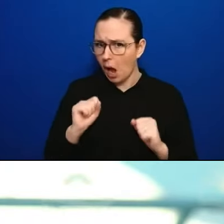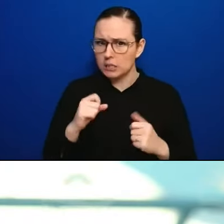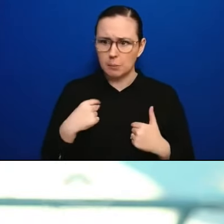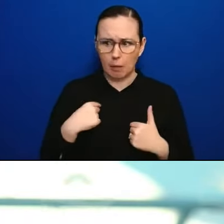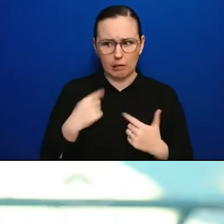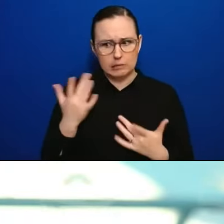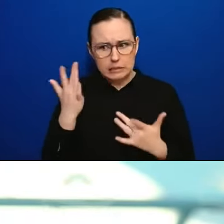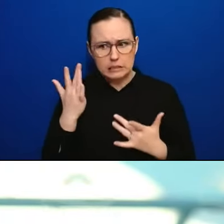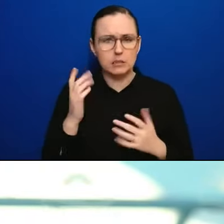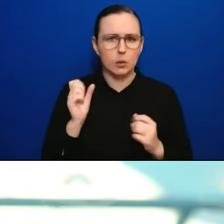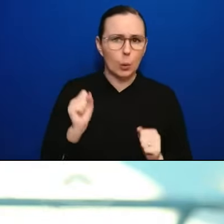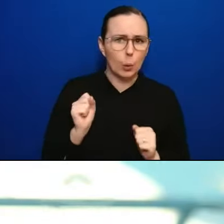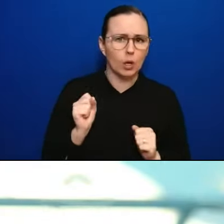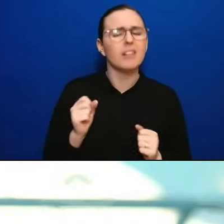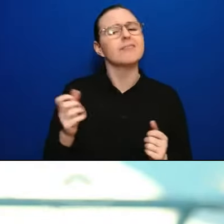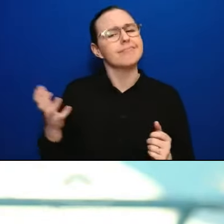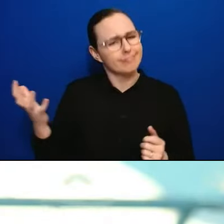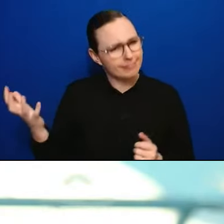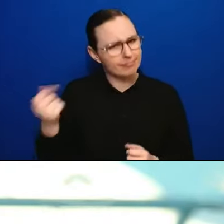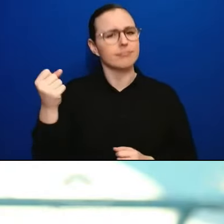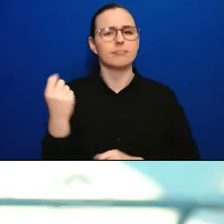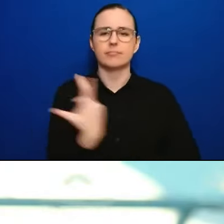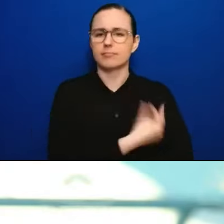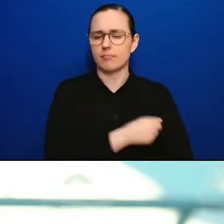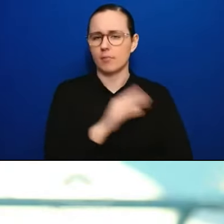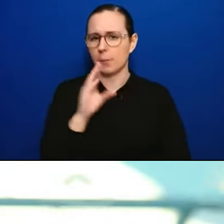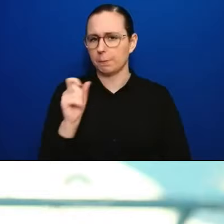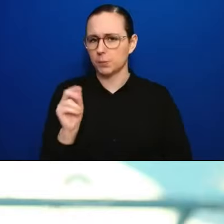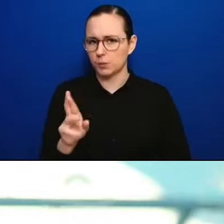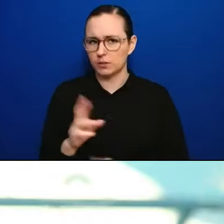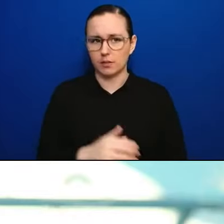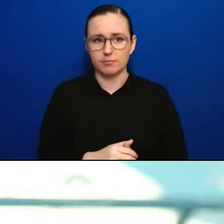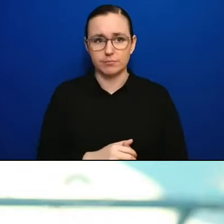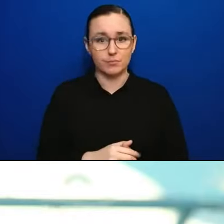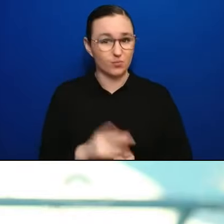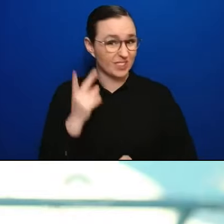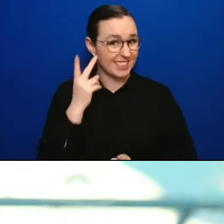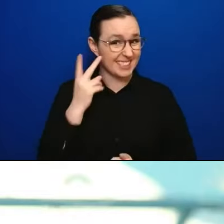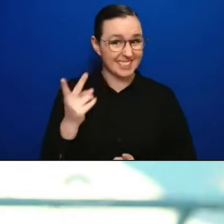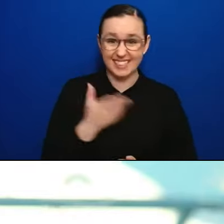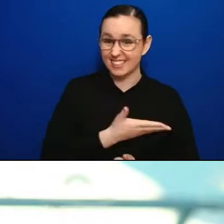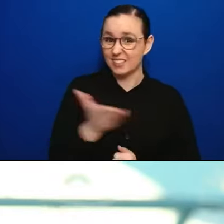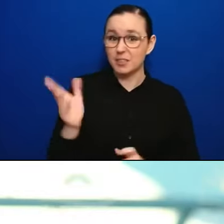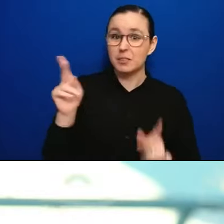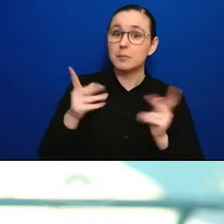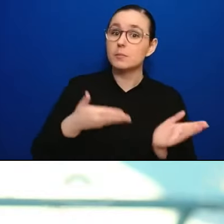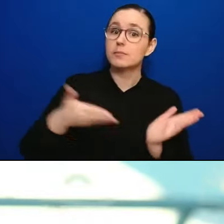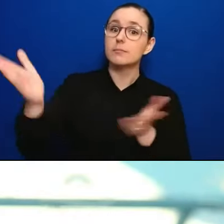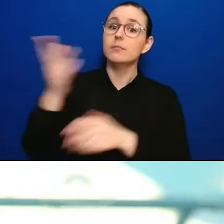strongly recommend that anybody who has an underlying condition that puts them at risk does get their booster dose.